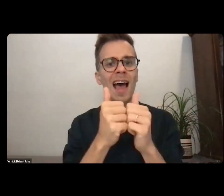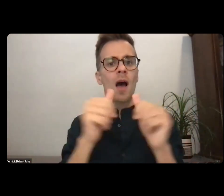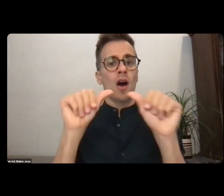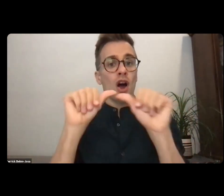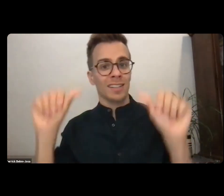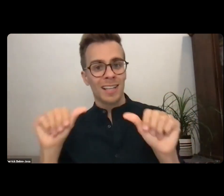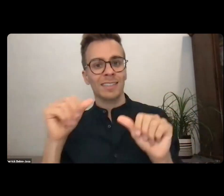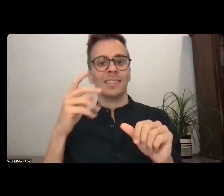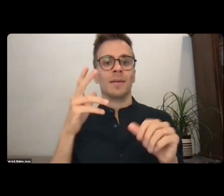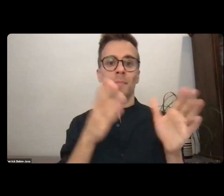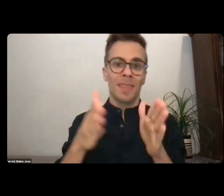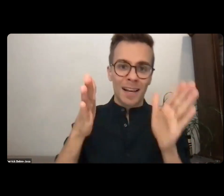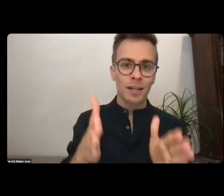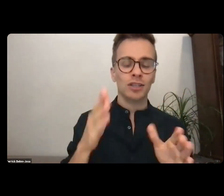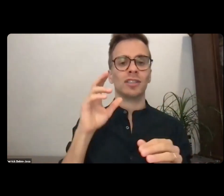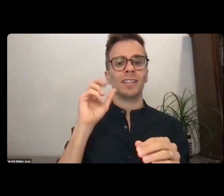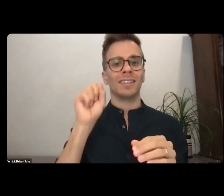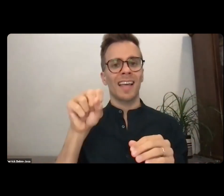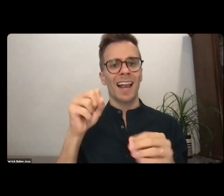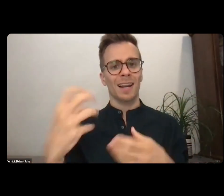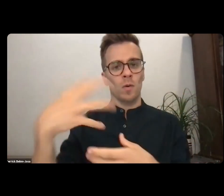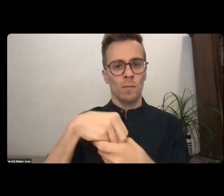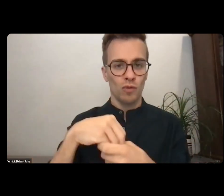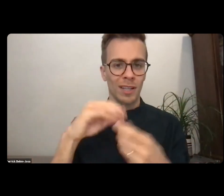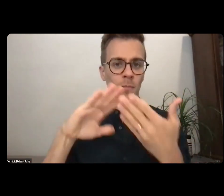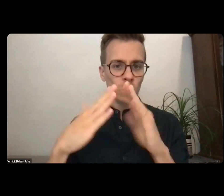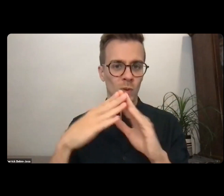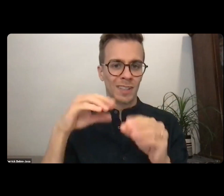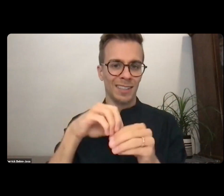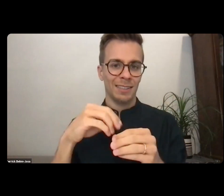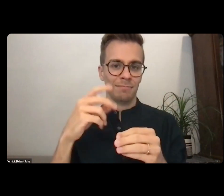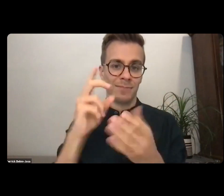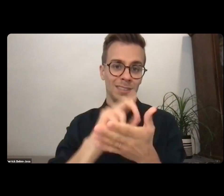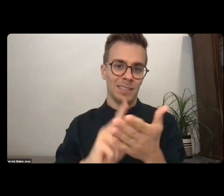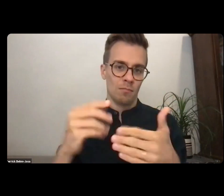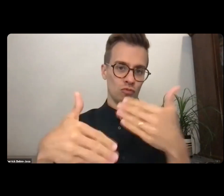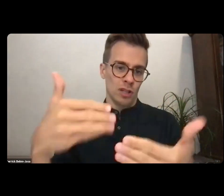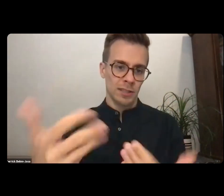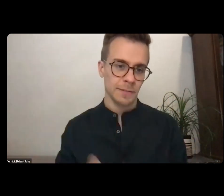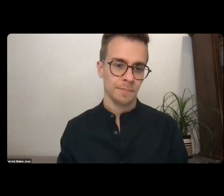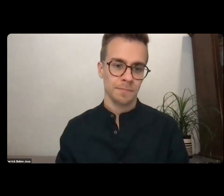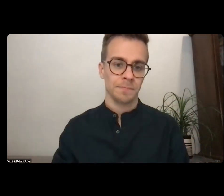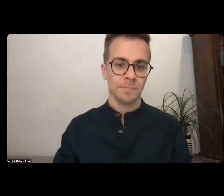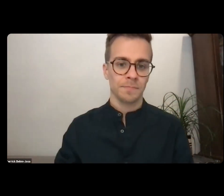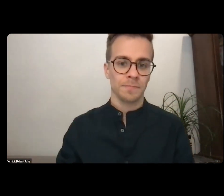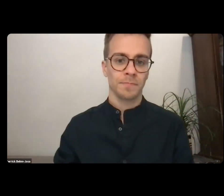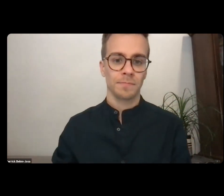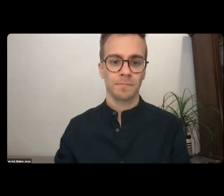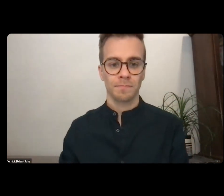a lot of thoughts and considerations that architects and city planners should consider